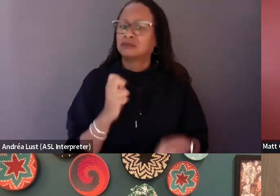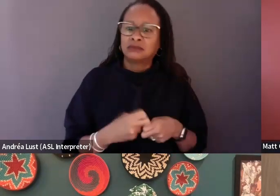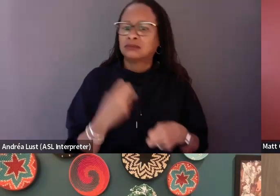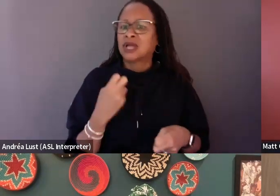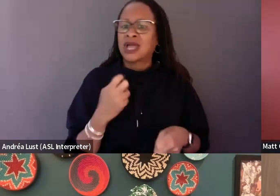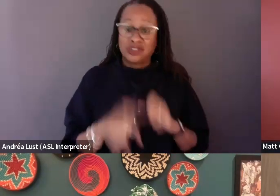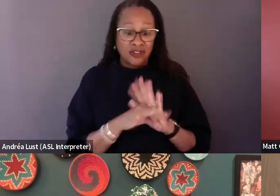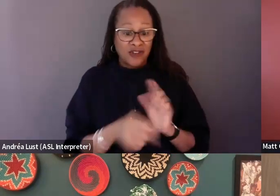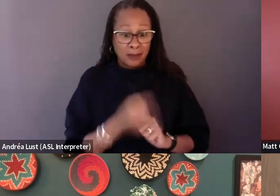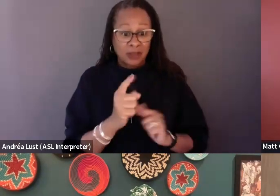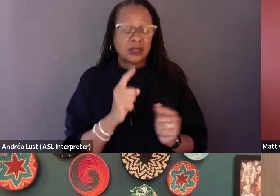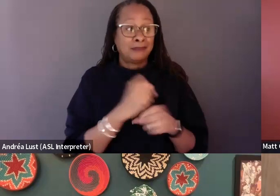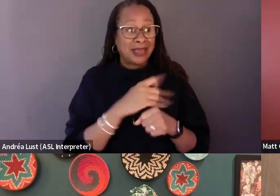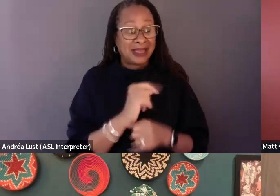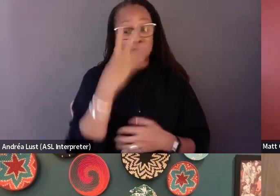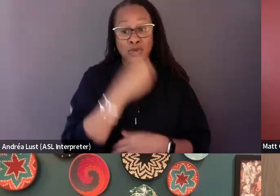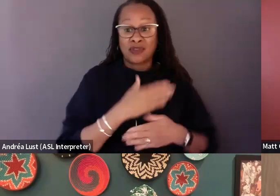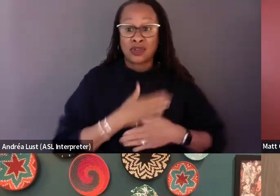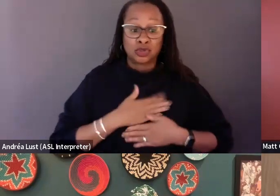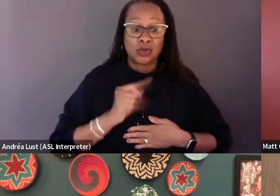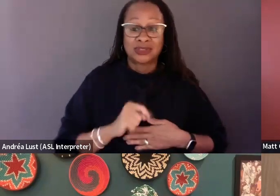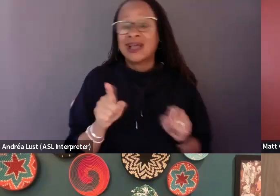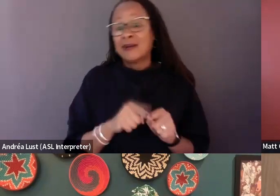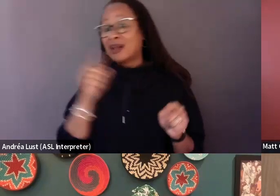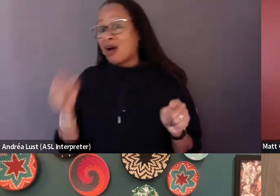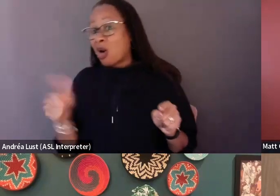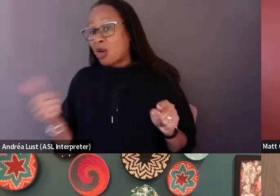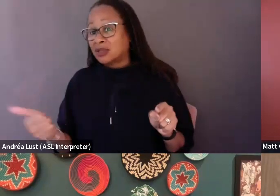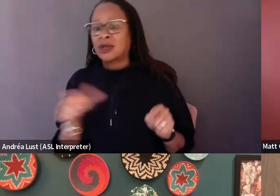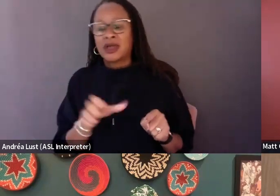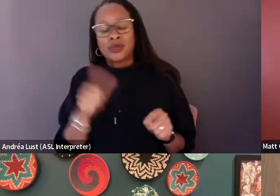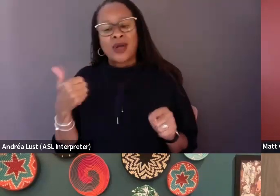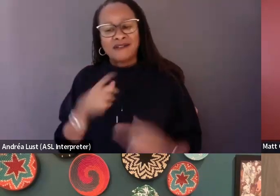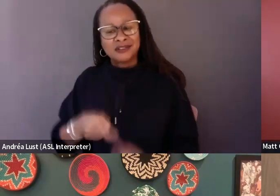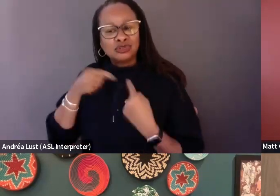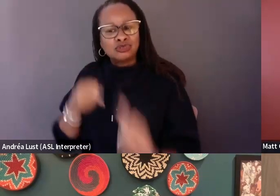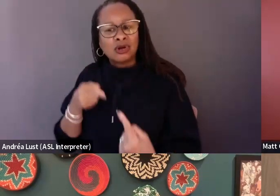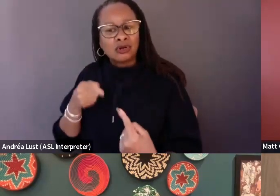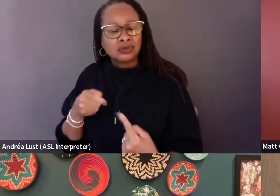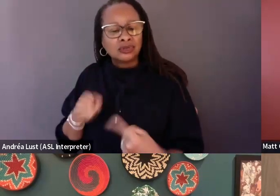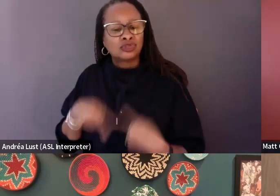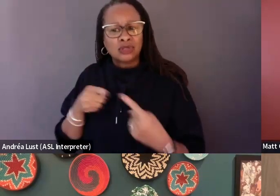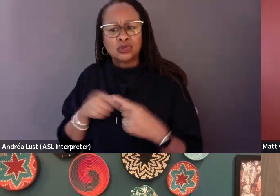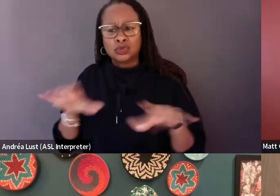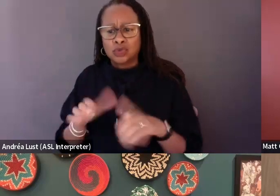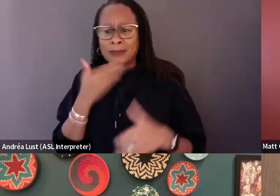that make it beautiful and enjoy them. And on the other hand, there is this struggle, you know, struggle to do better, get more.